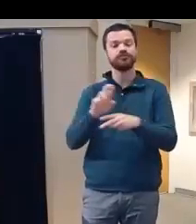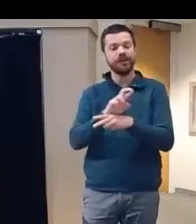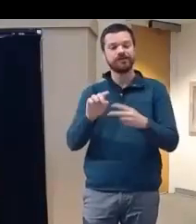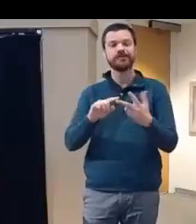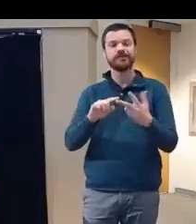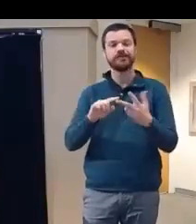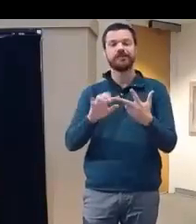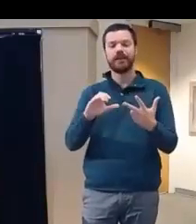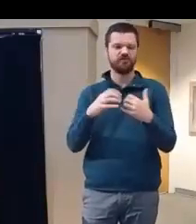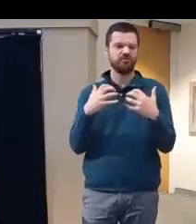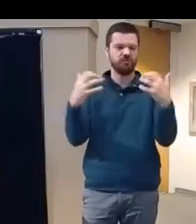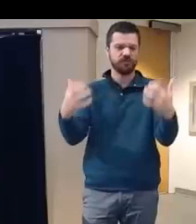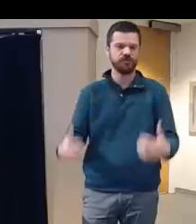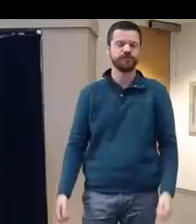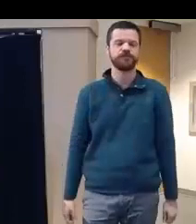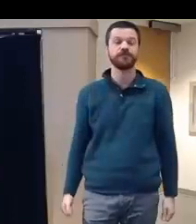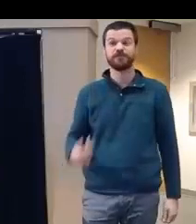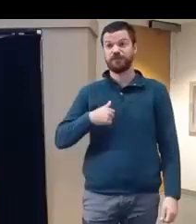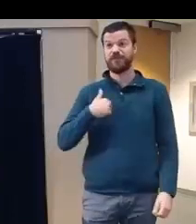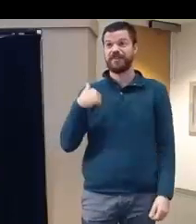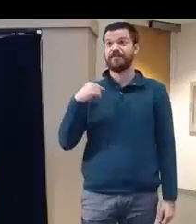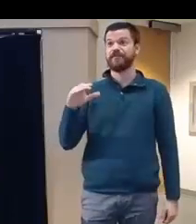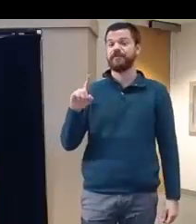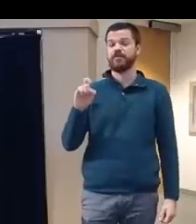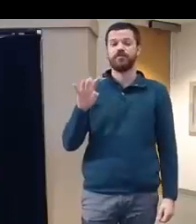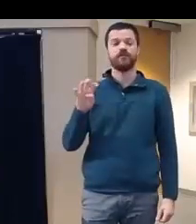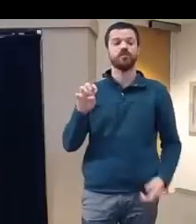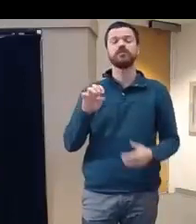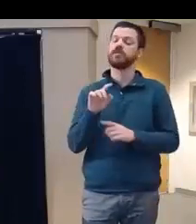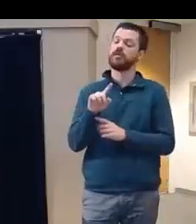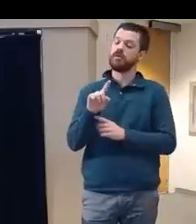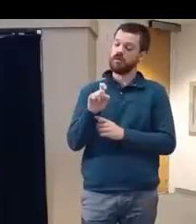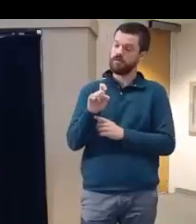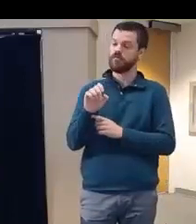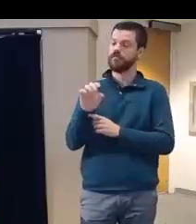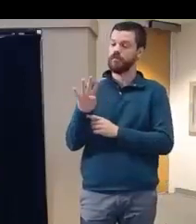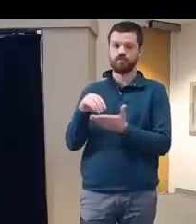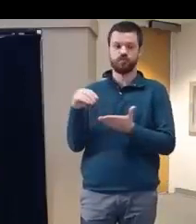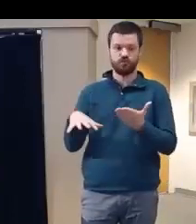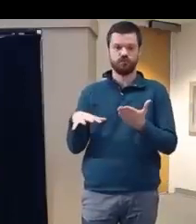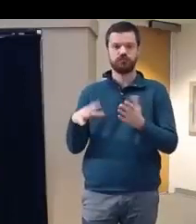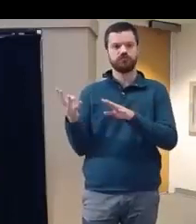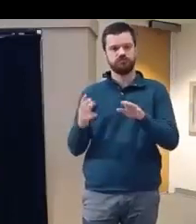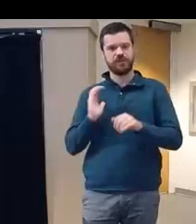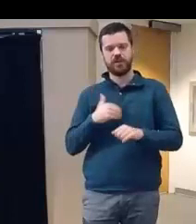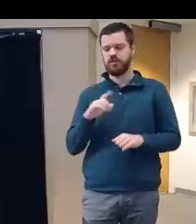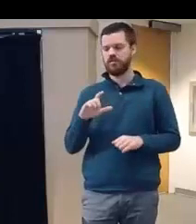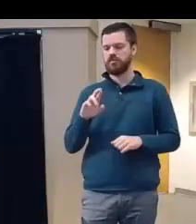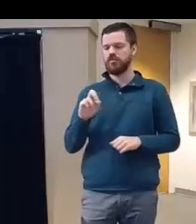faculty members we have 104 students come through our clerkship every year those students come to